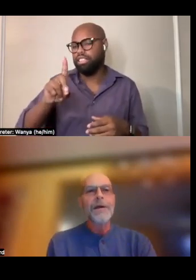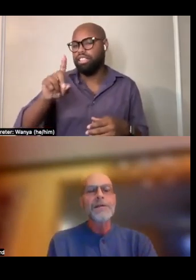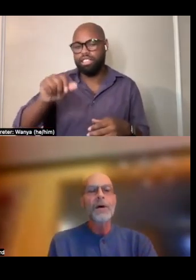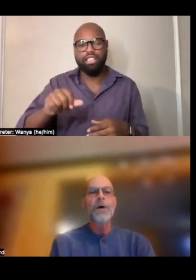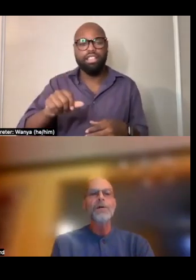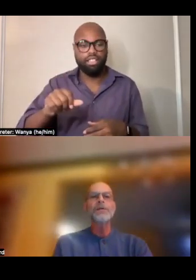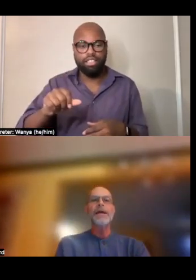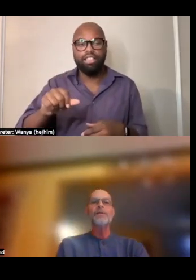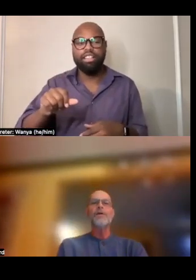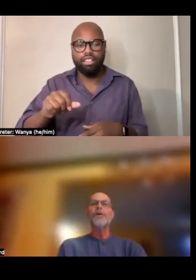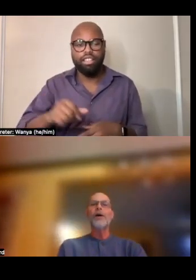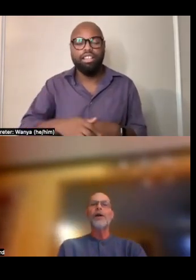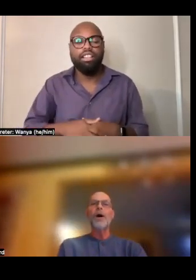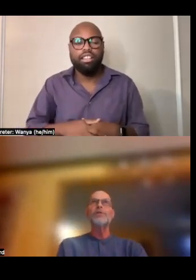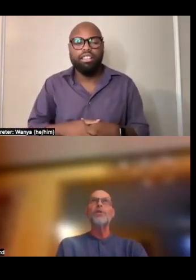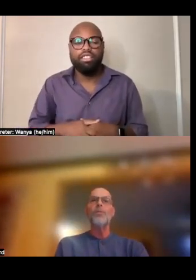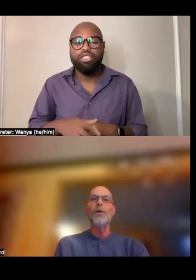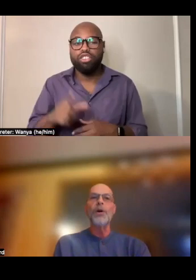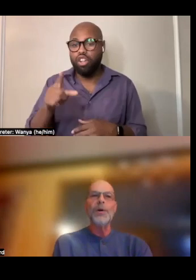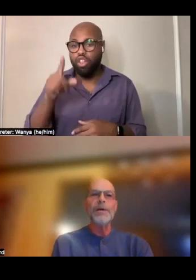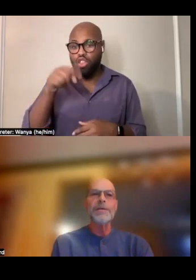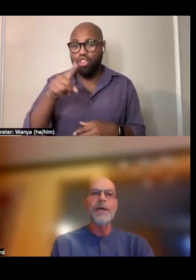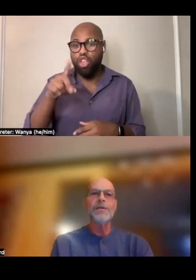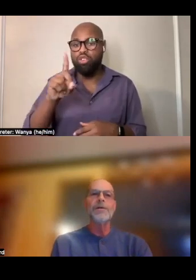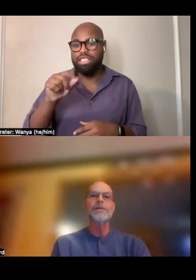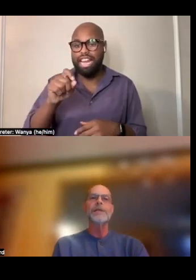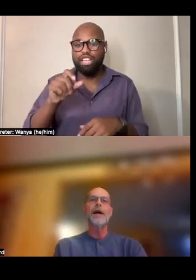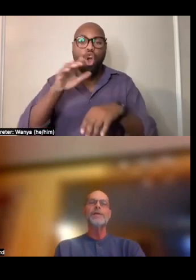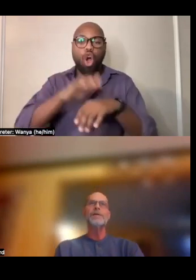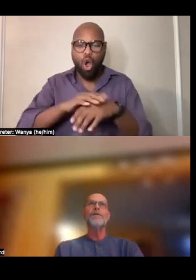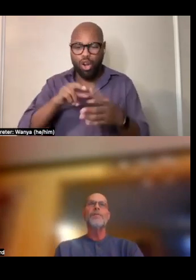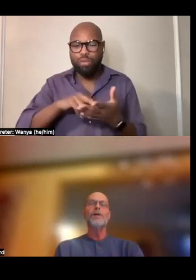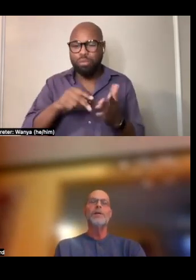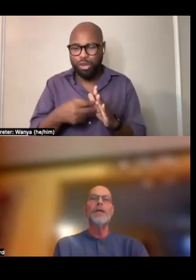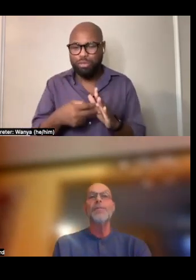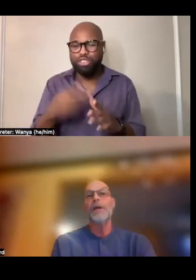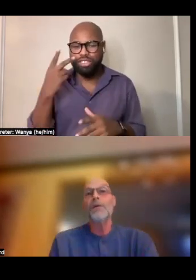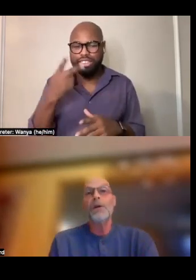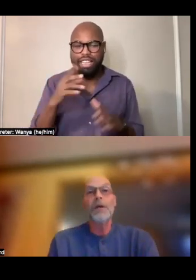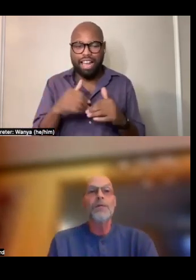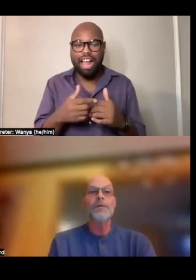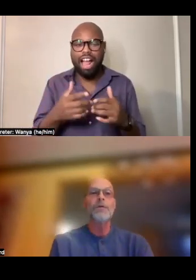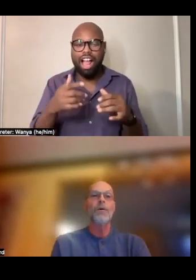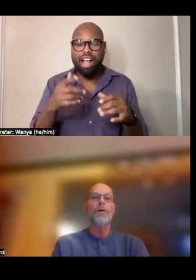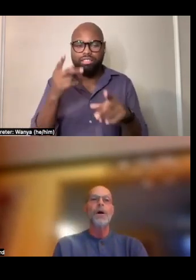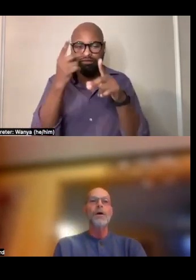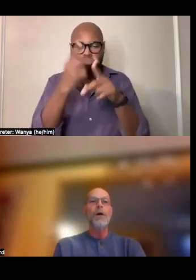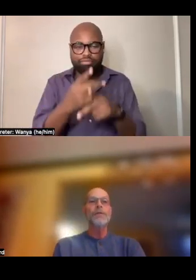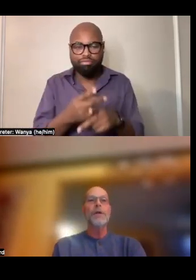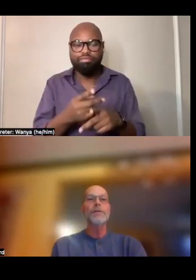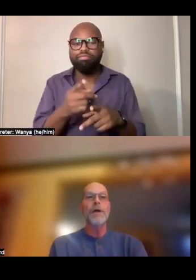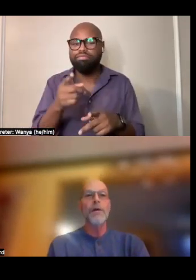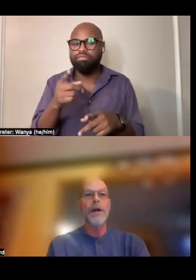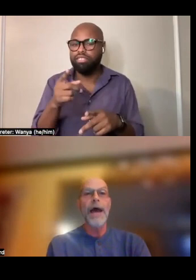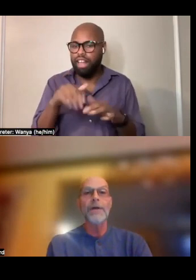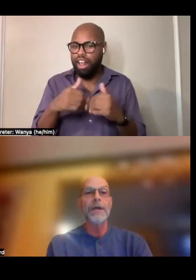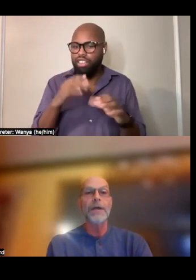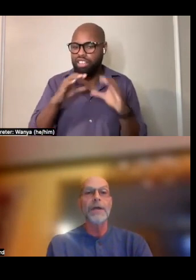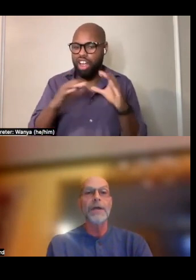Those dates are very much on purpose and you can see how this is very much in keeping with this whole conversation that we're having.